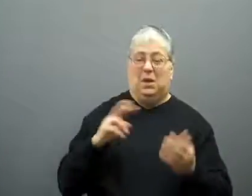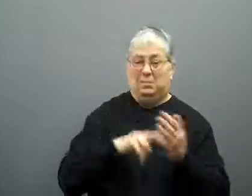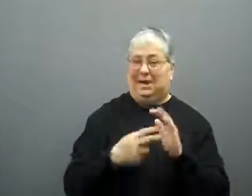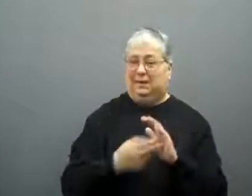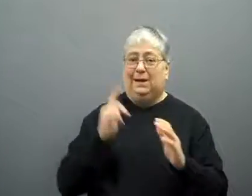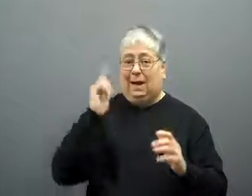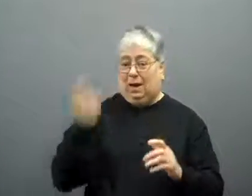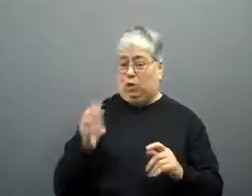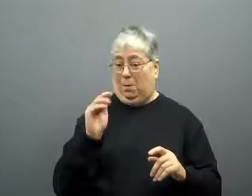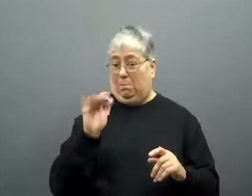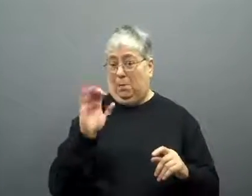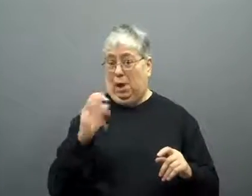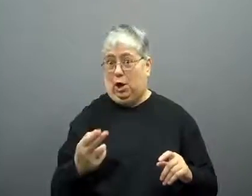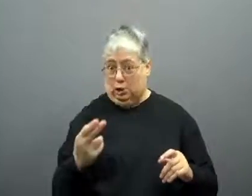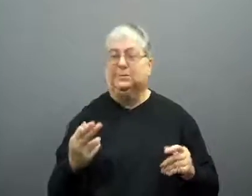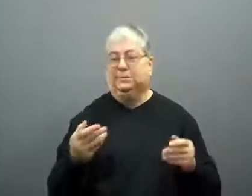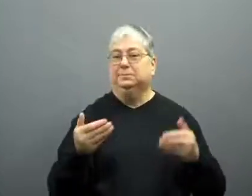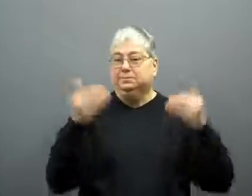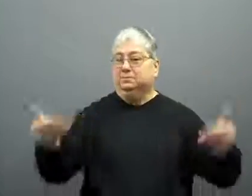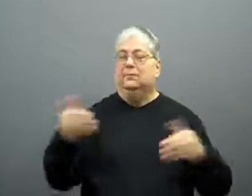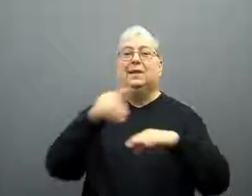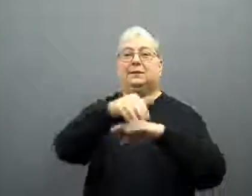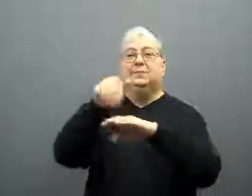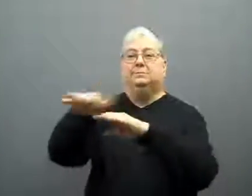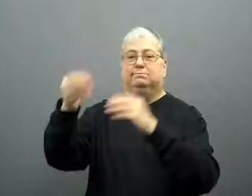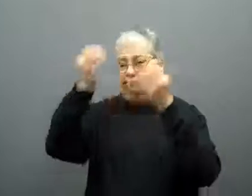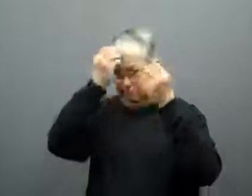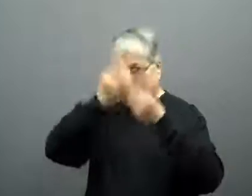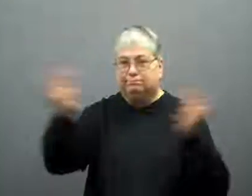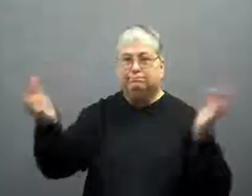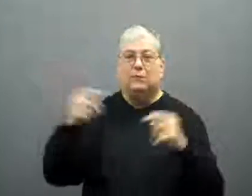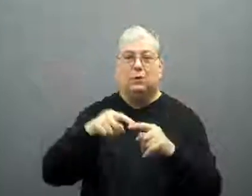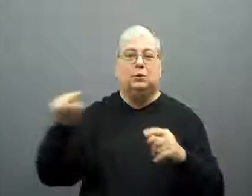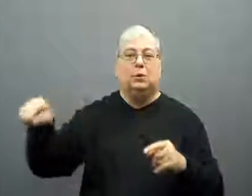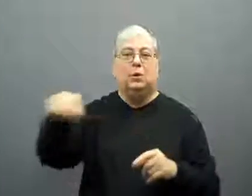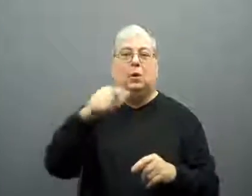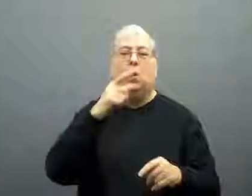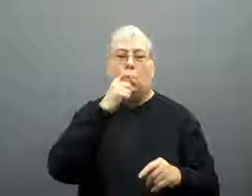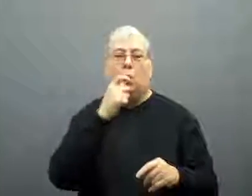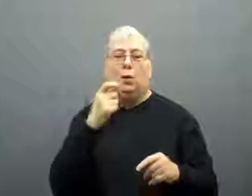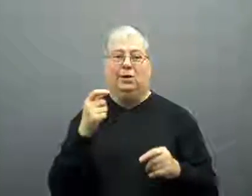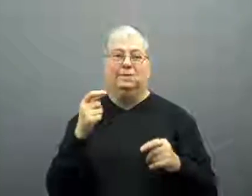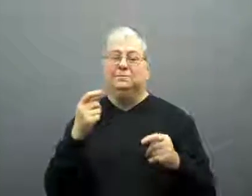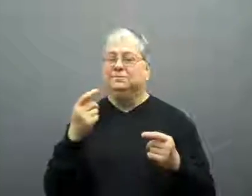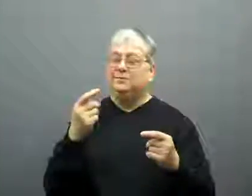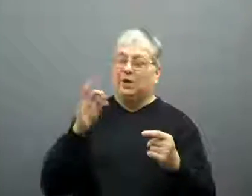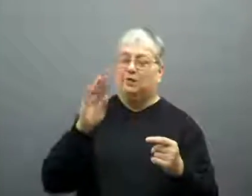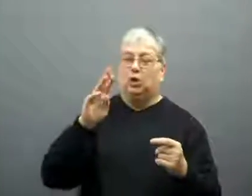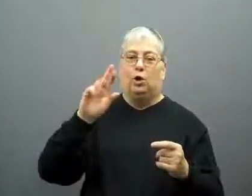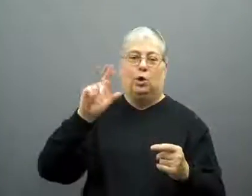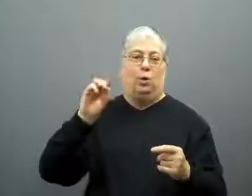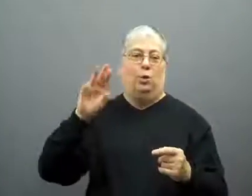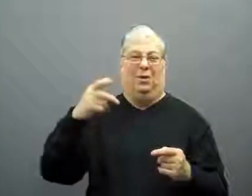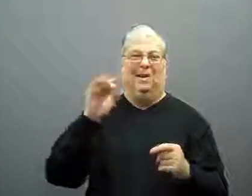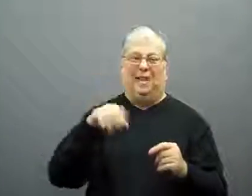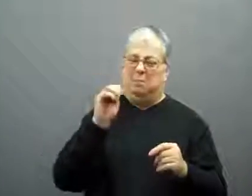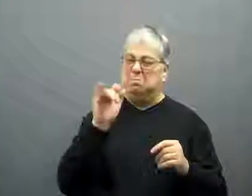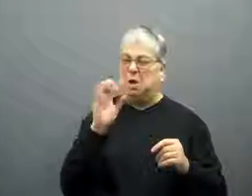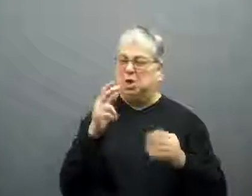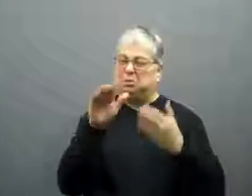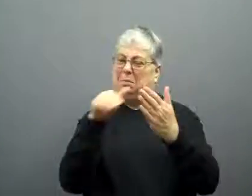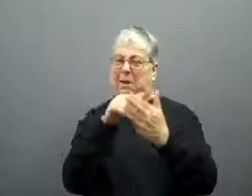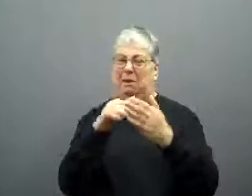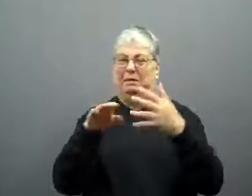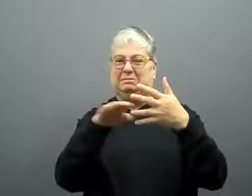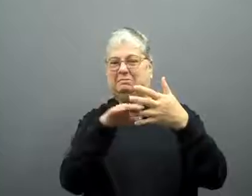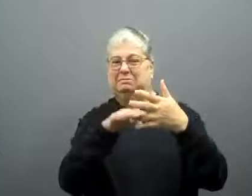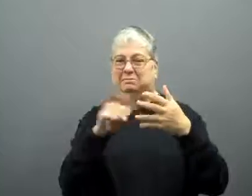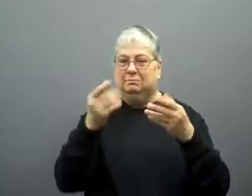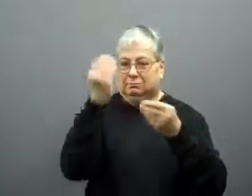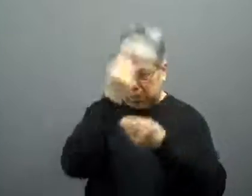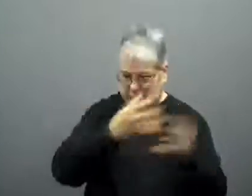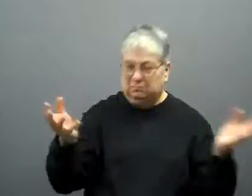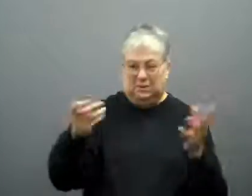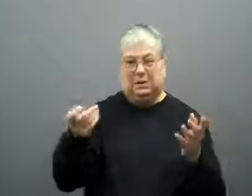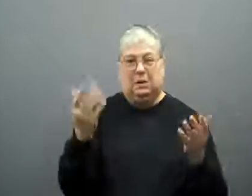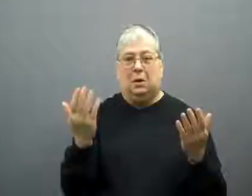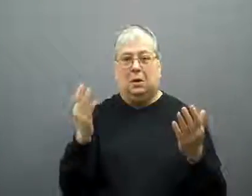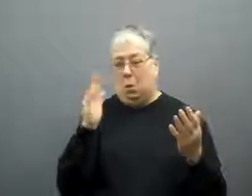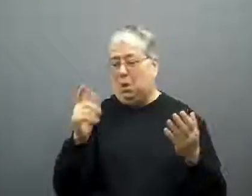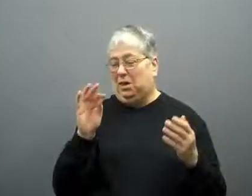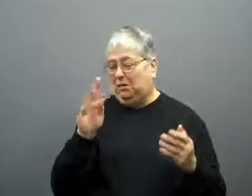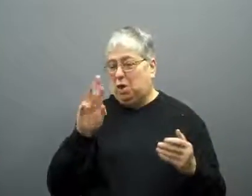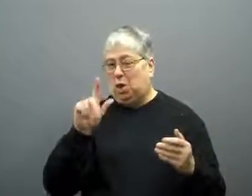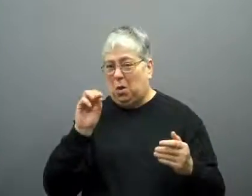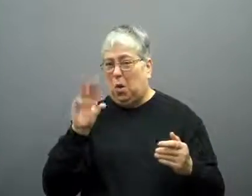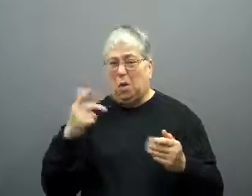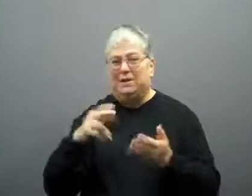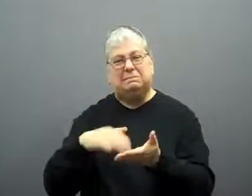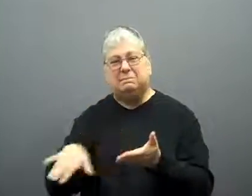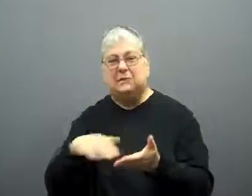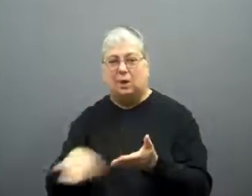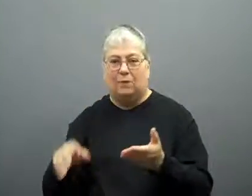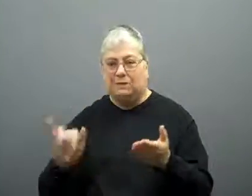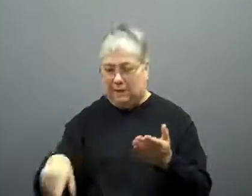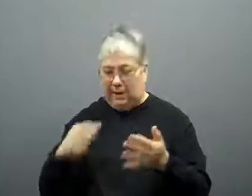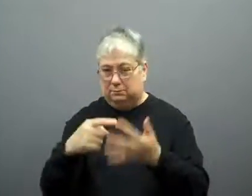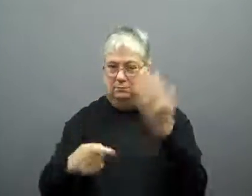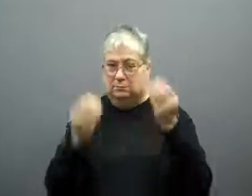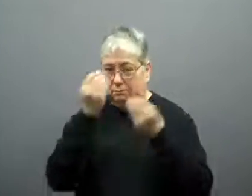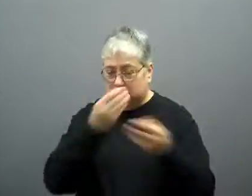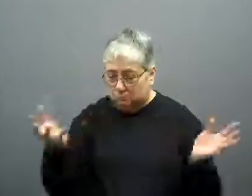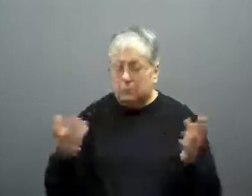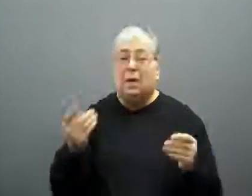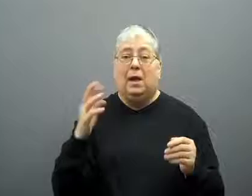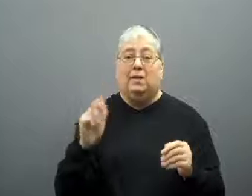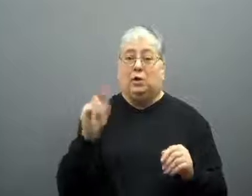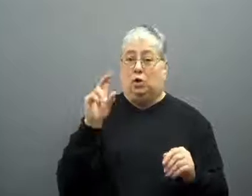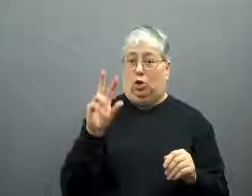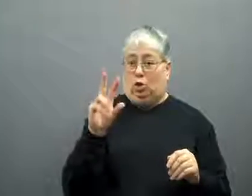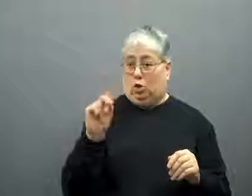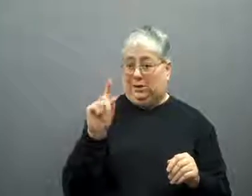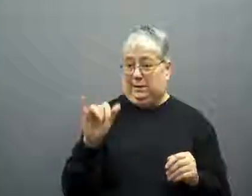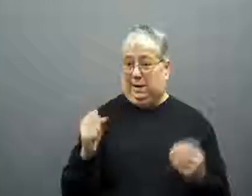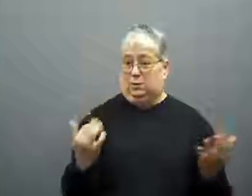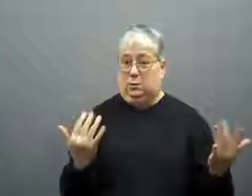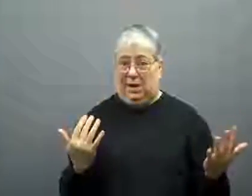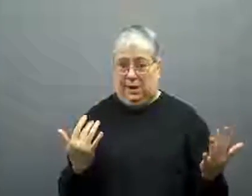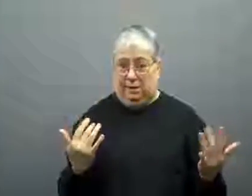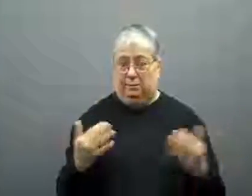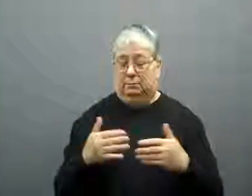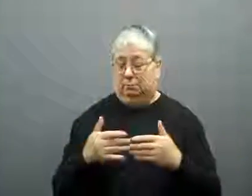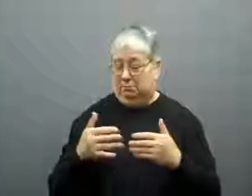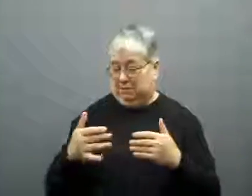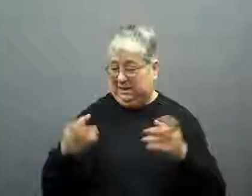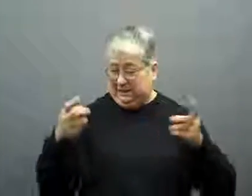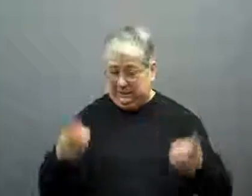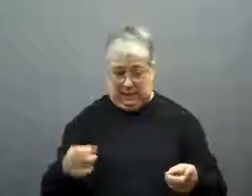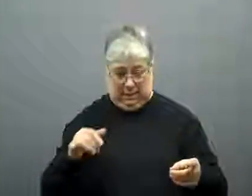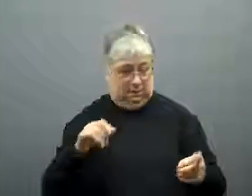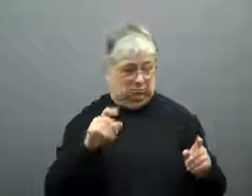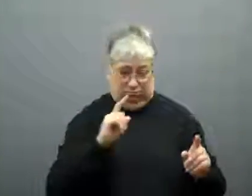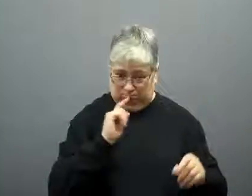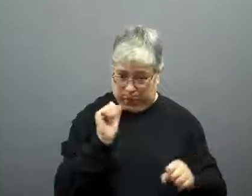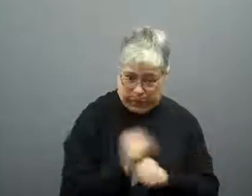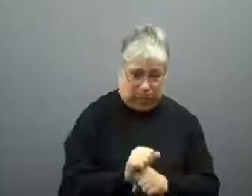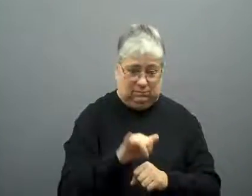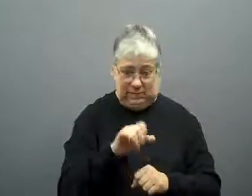Around the middle of March, notices will be sent to those who may be furloughed.